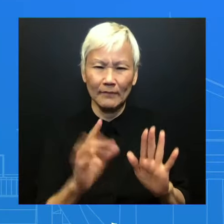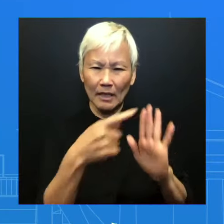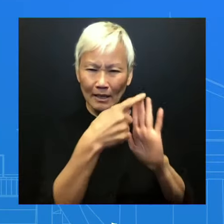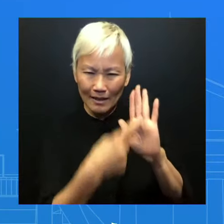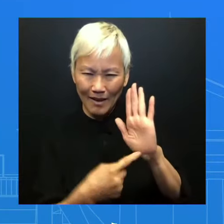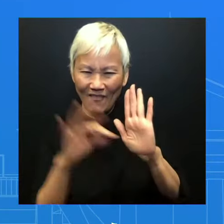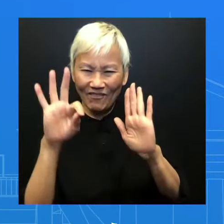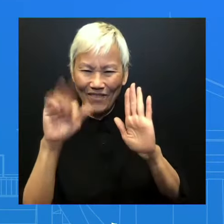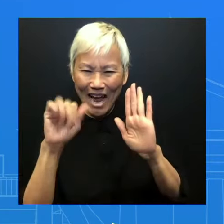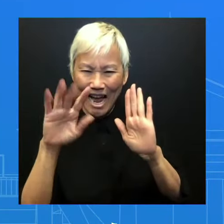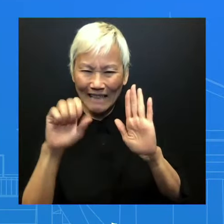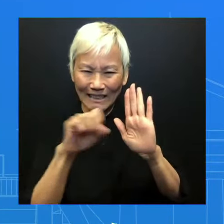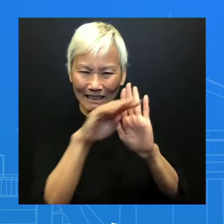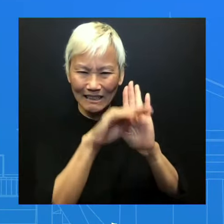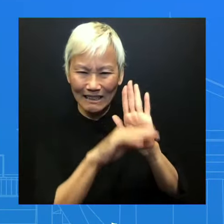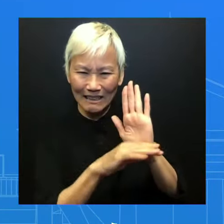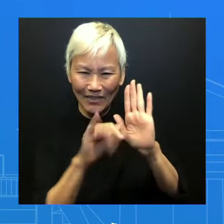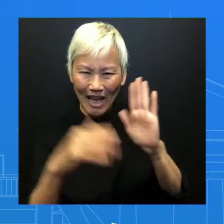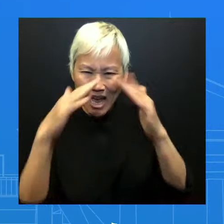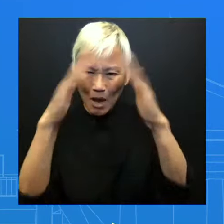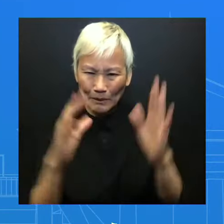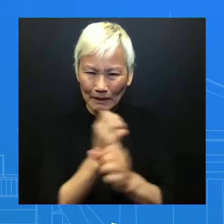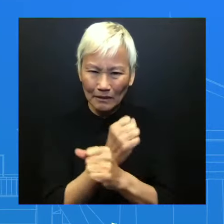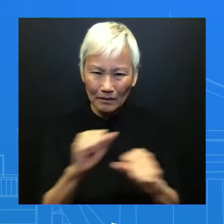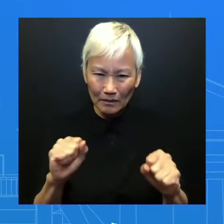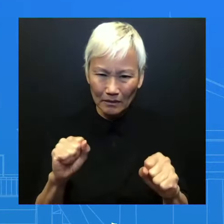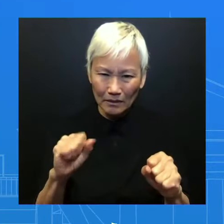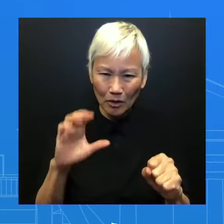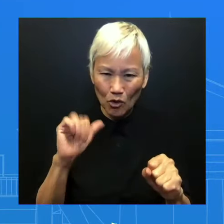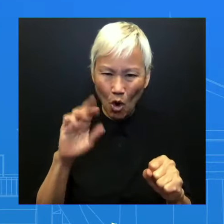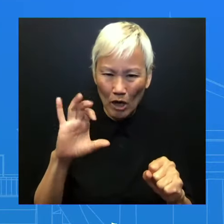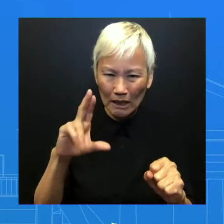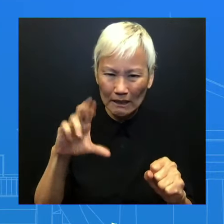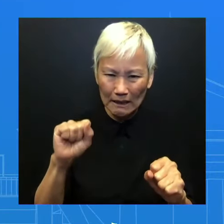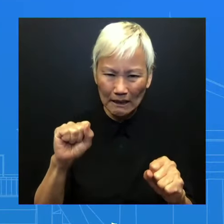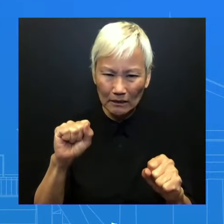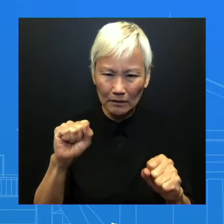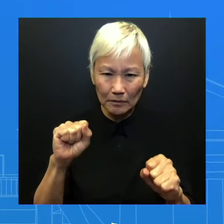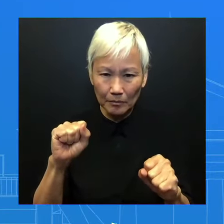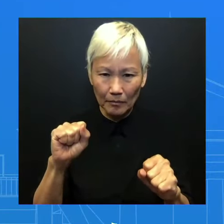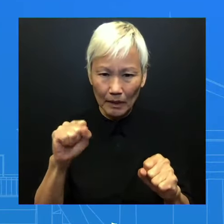And they were -- you heard them argue against preventing default and against negotiating